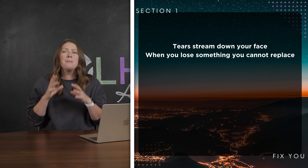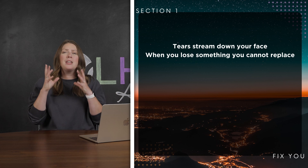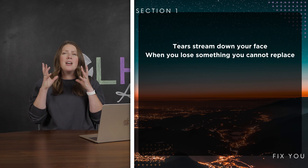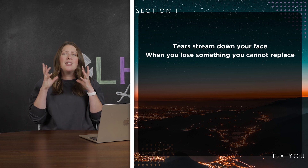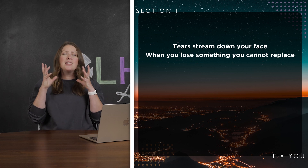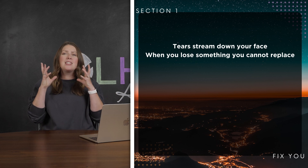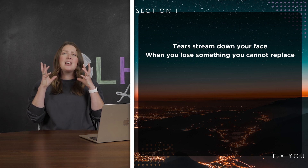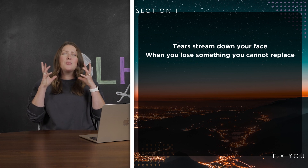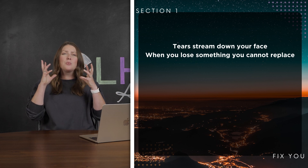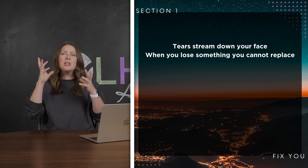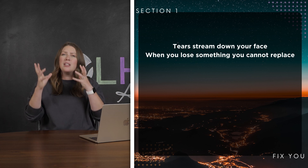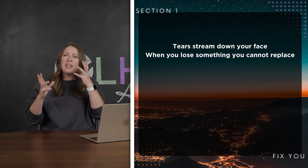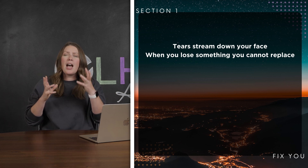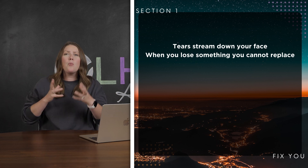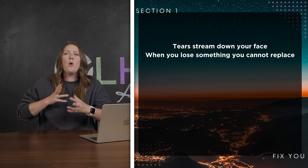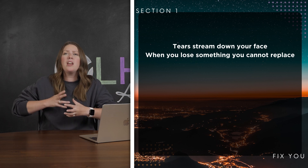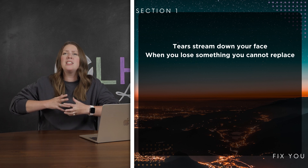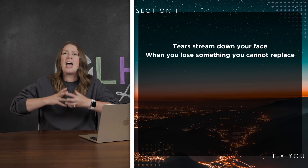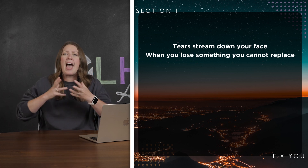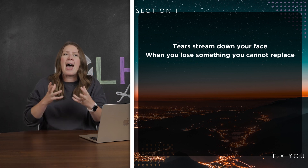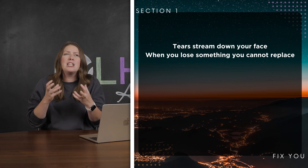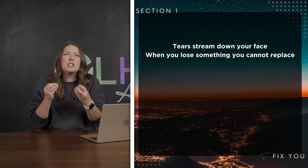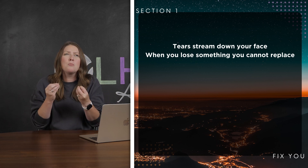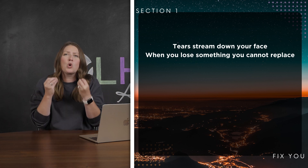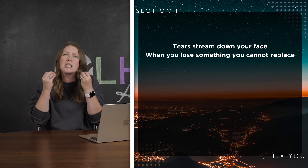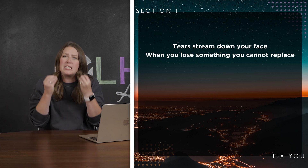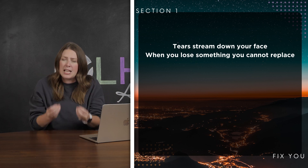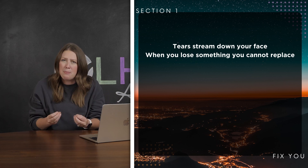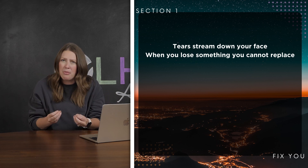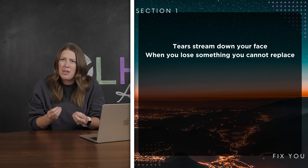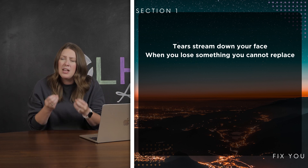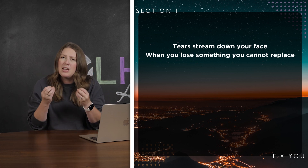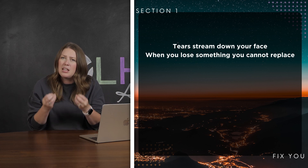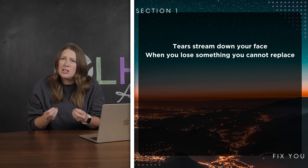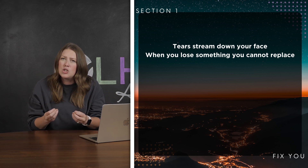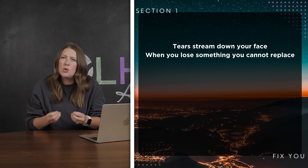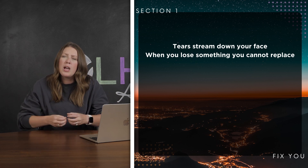Because really, I wanted to add some more depth into it